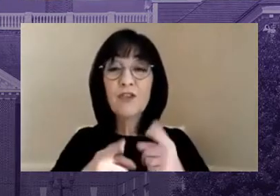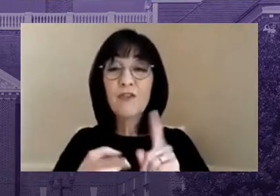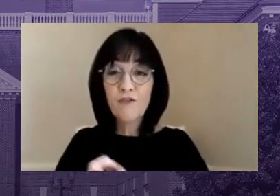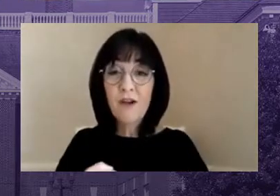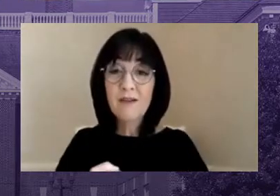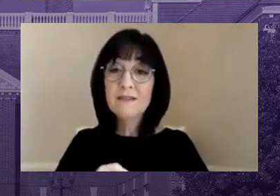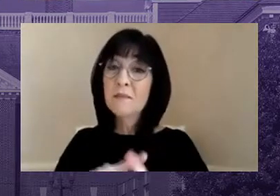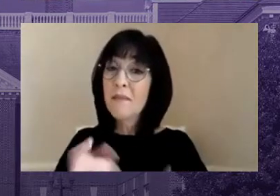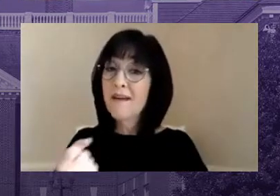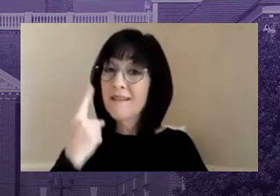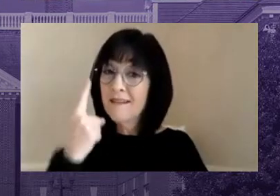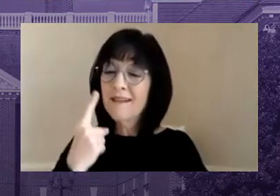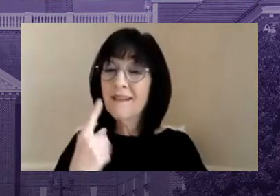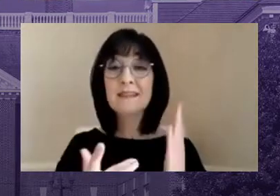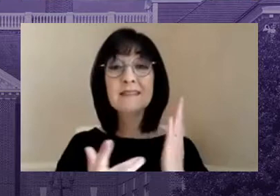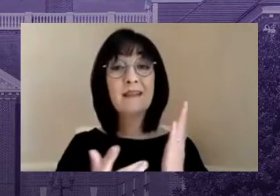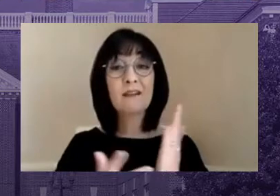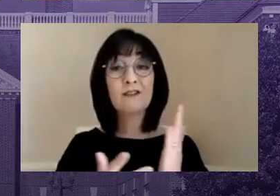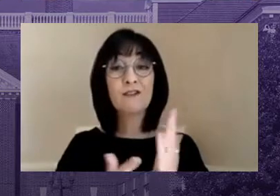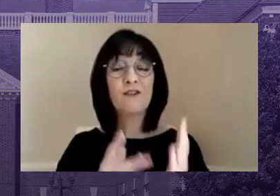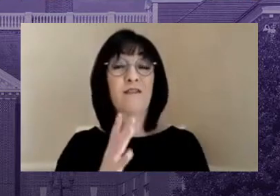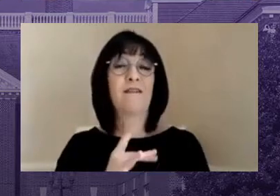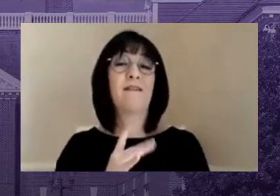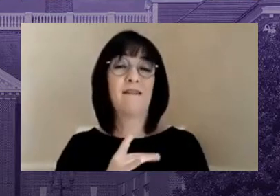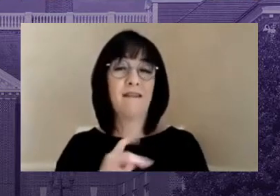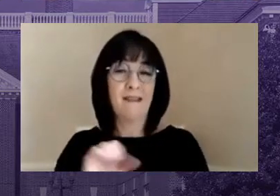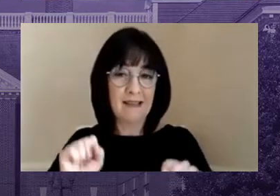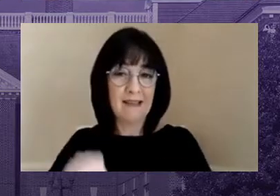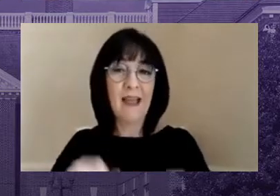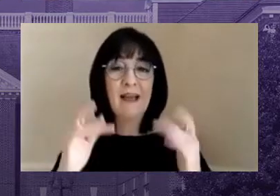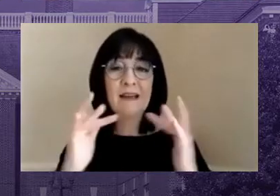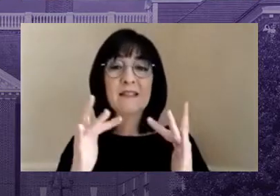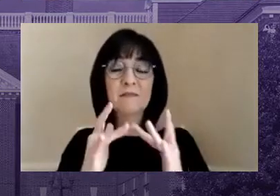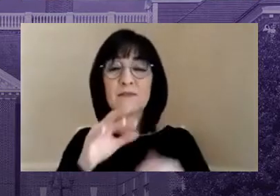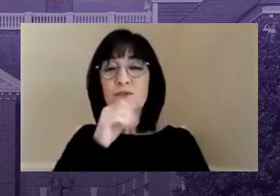easier to keep in touch with old friends. All three of my children have demonstrated incredible